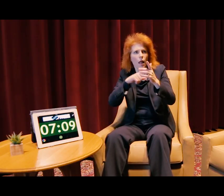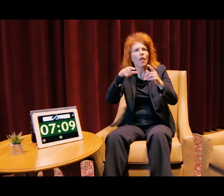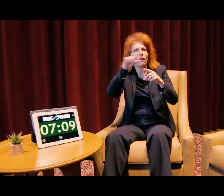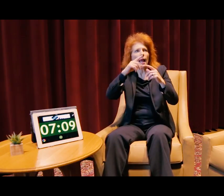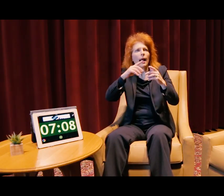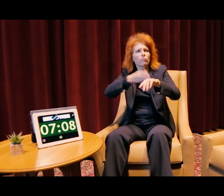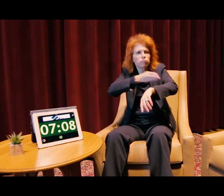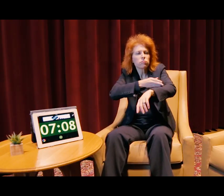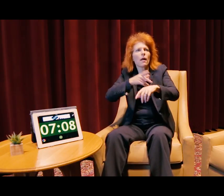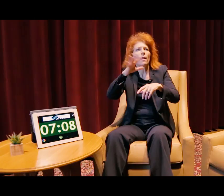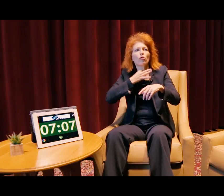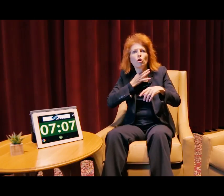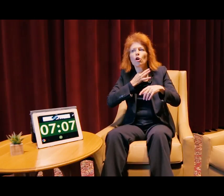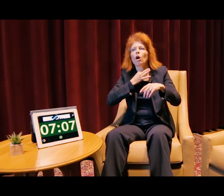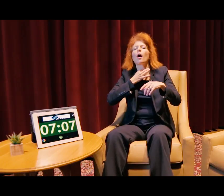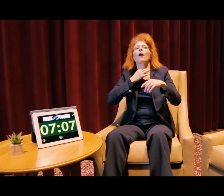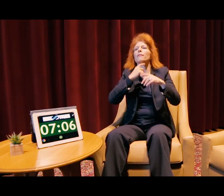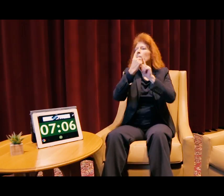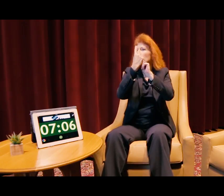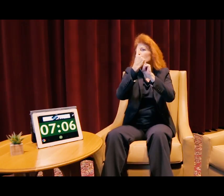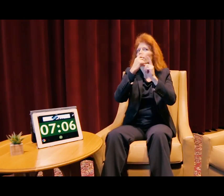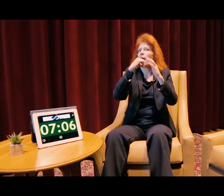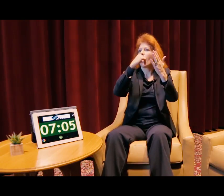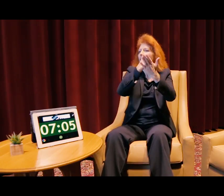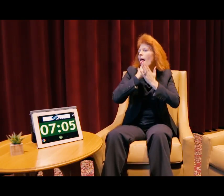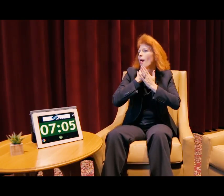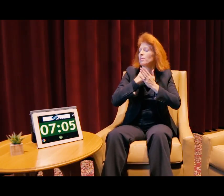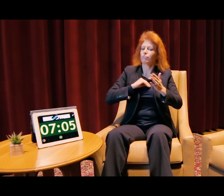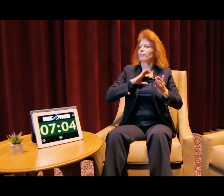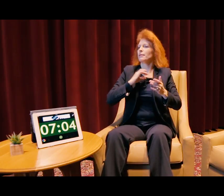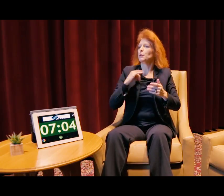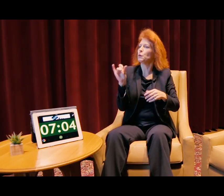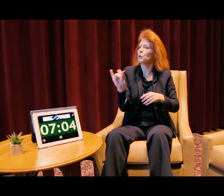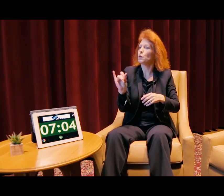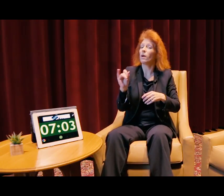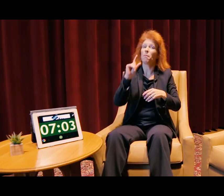and their curiosity mentors me as well. And within the field, there have been people